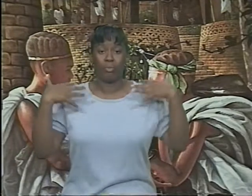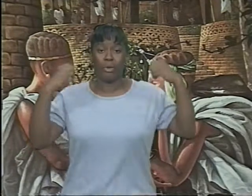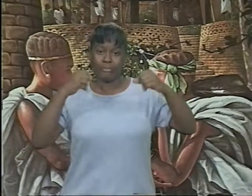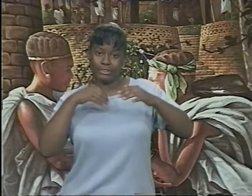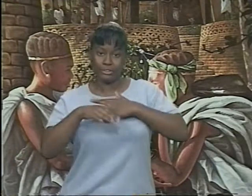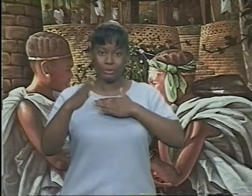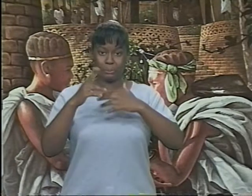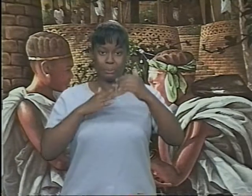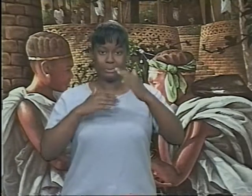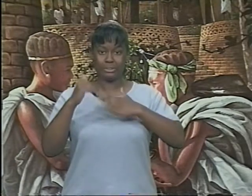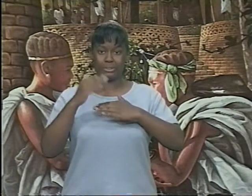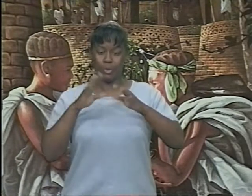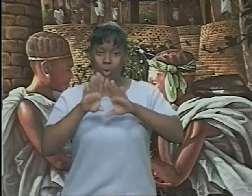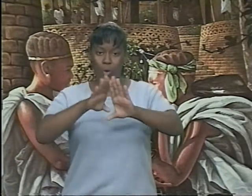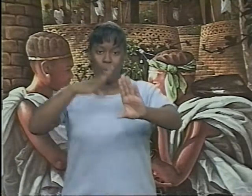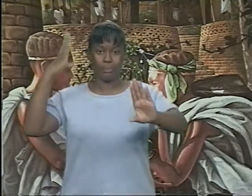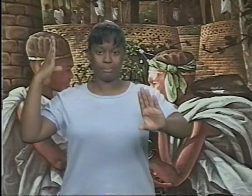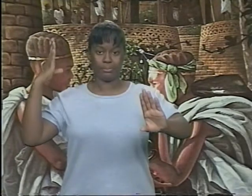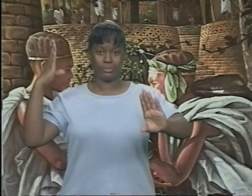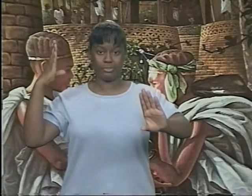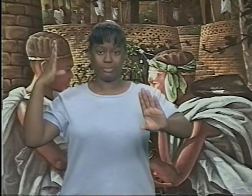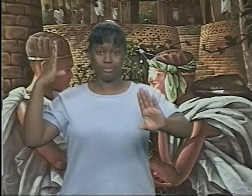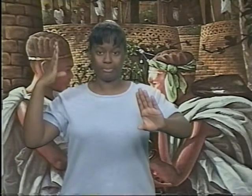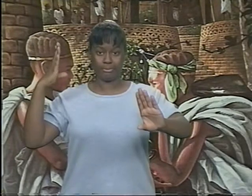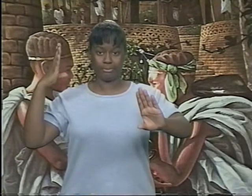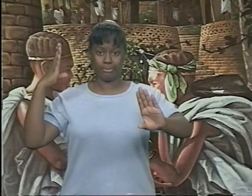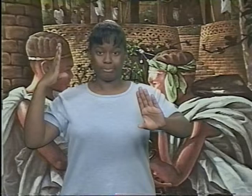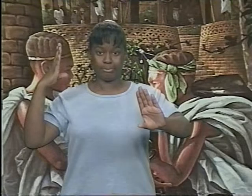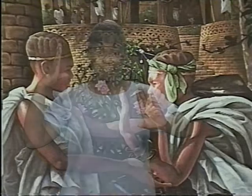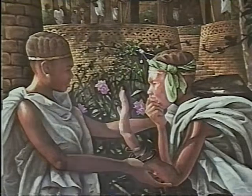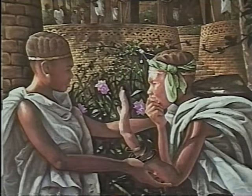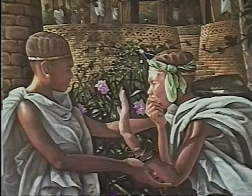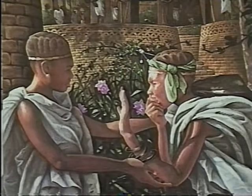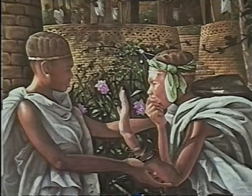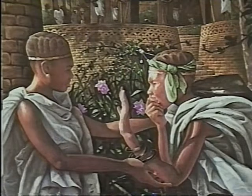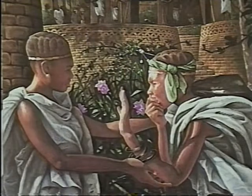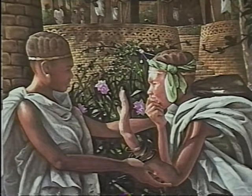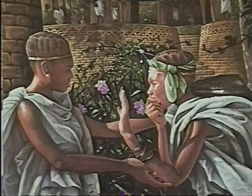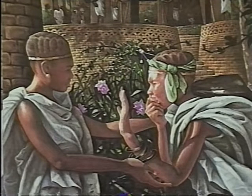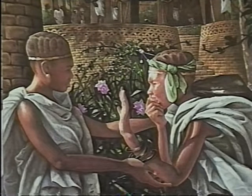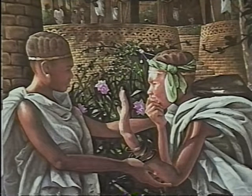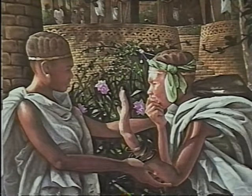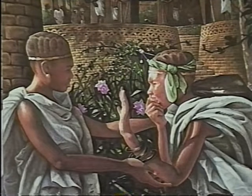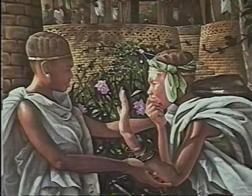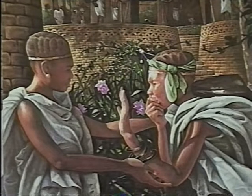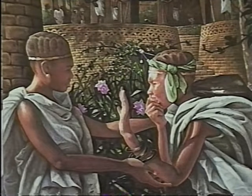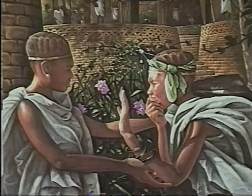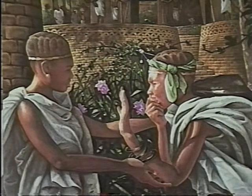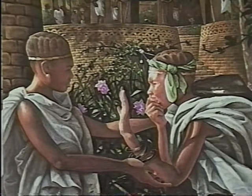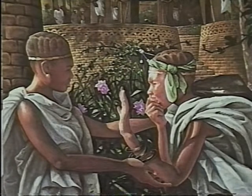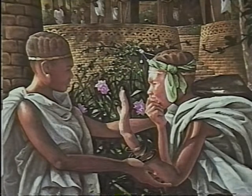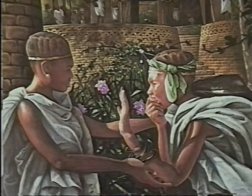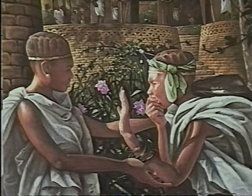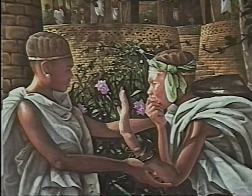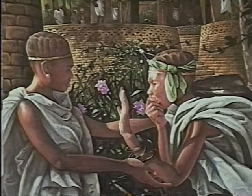Oh, my sister, please do not go inside that place." It frightened Nyasha to see her sister so upset. But, leaving her father to comfort Manyara,